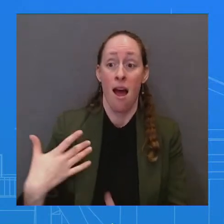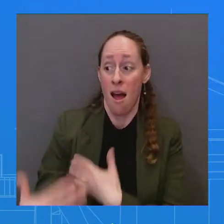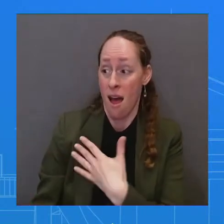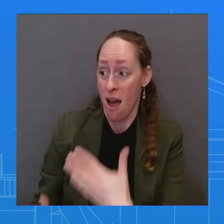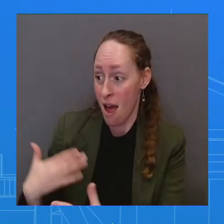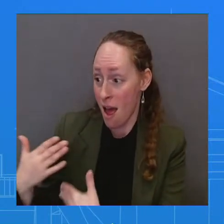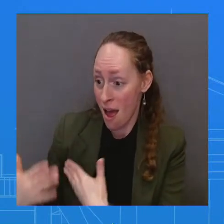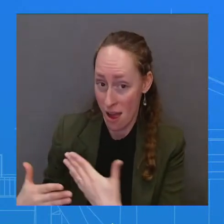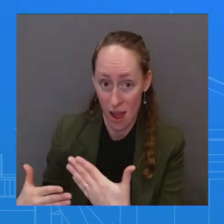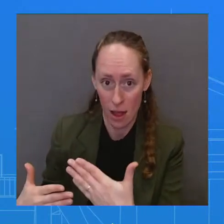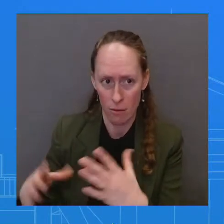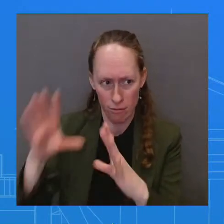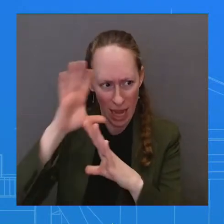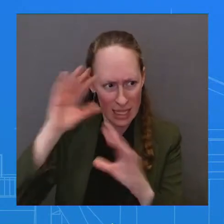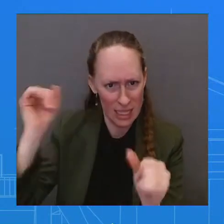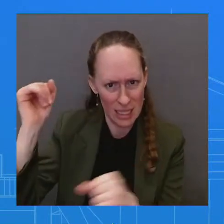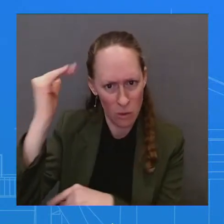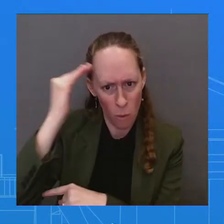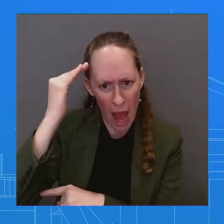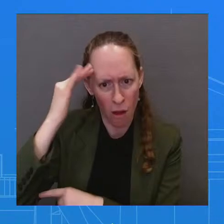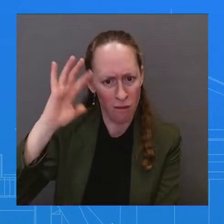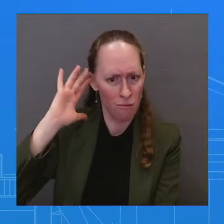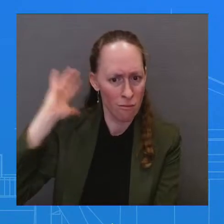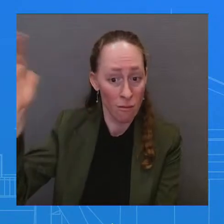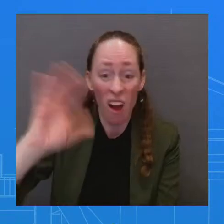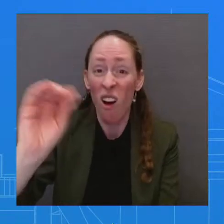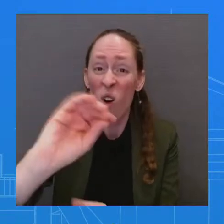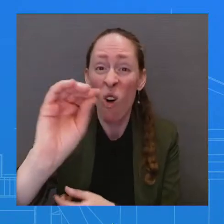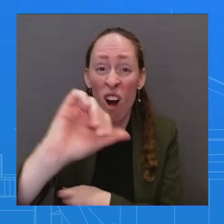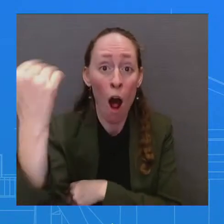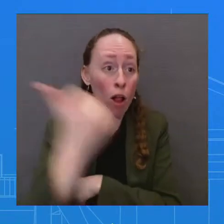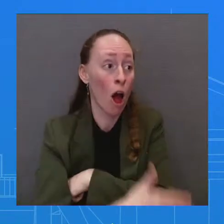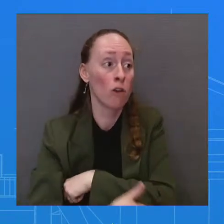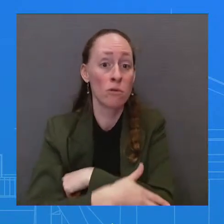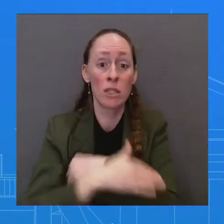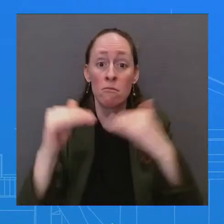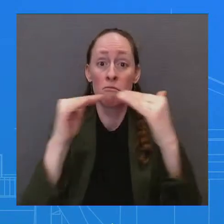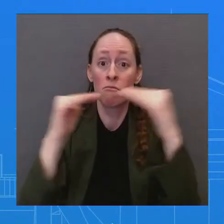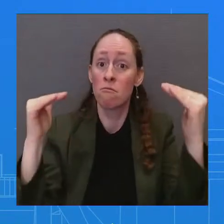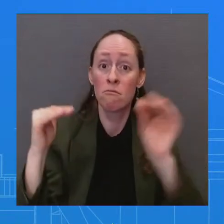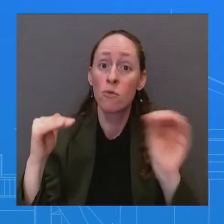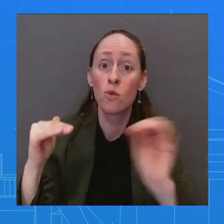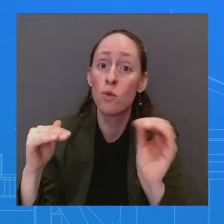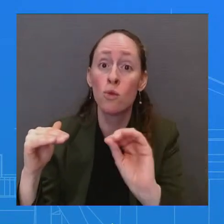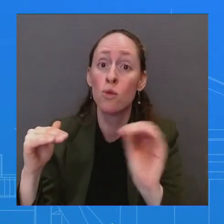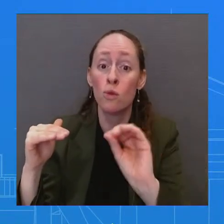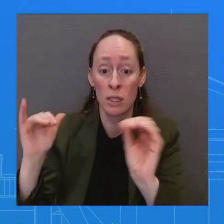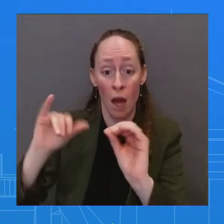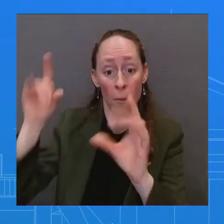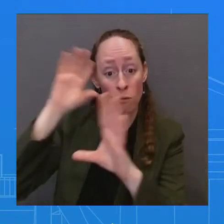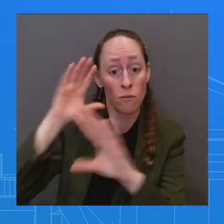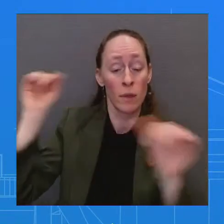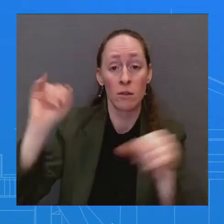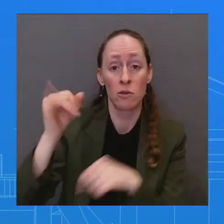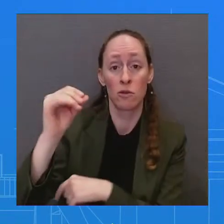but Joe Biden has done as much. Now, I always say -- I say that with full acknowledgement that we couldn't have done this without the assistance of partners: